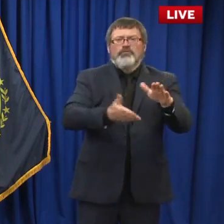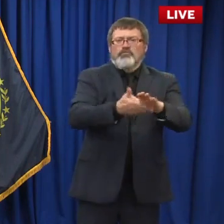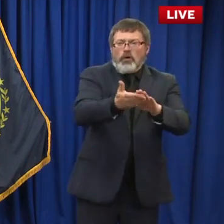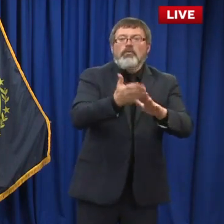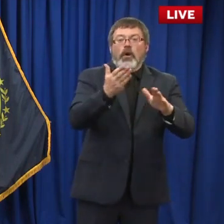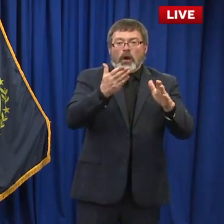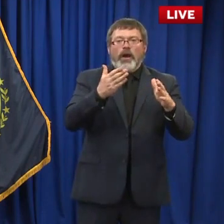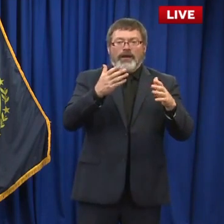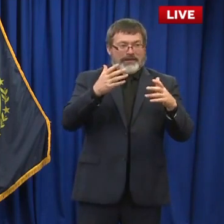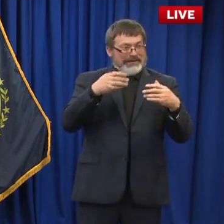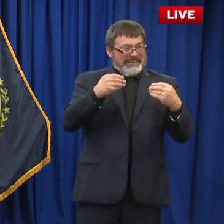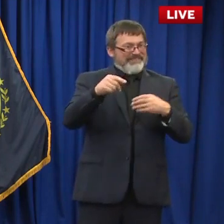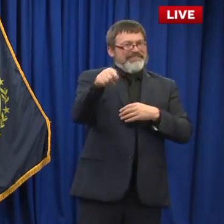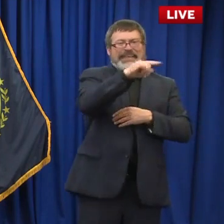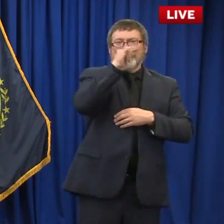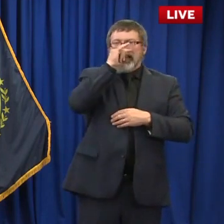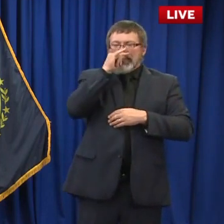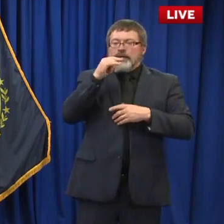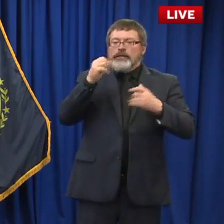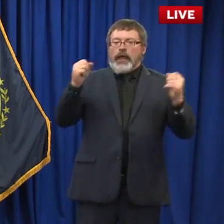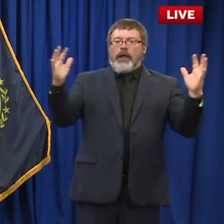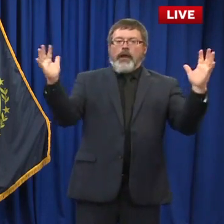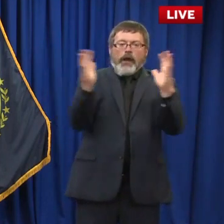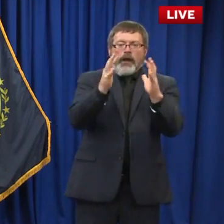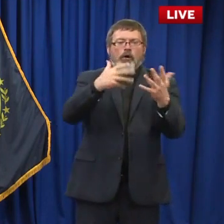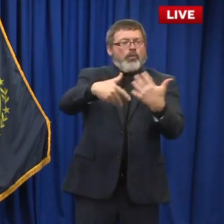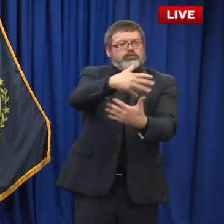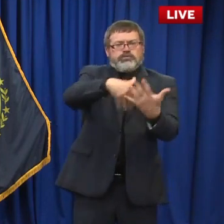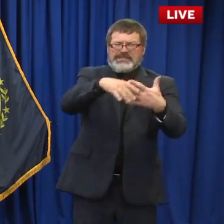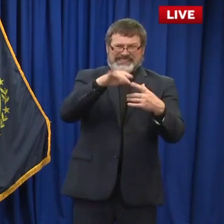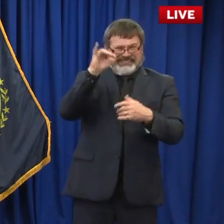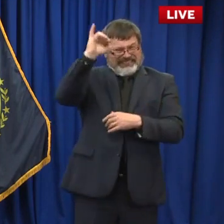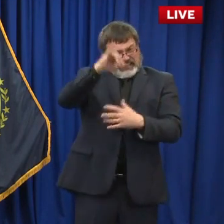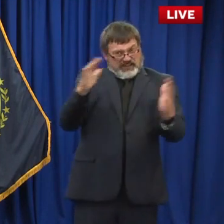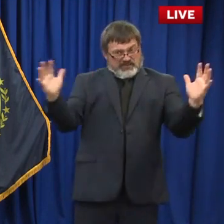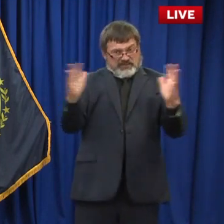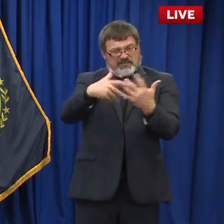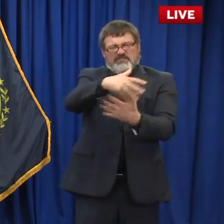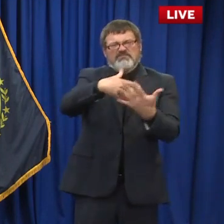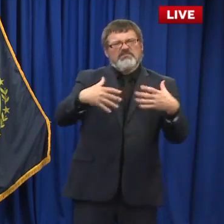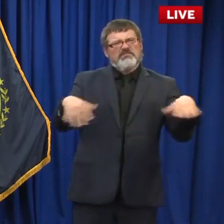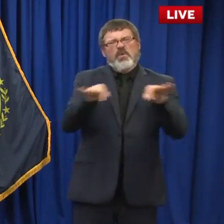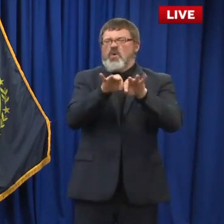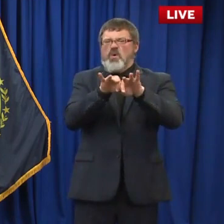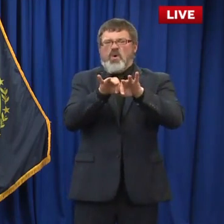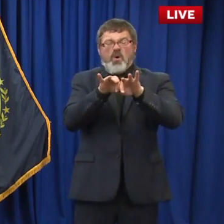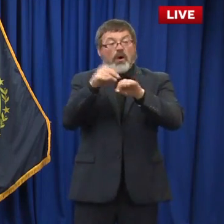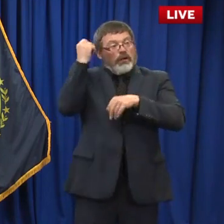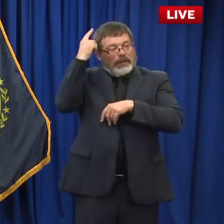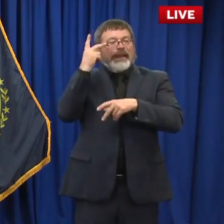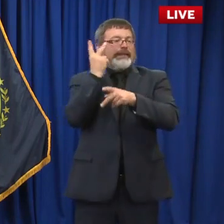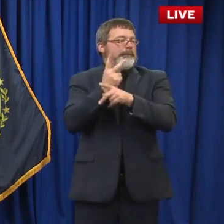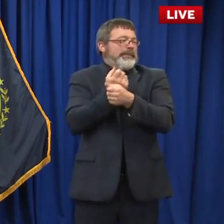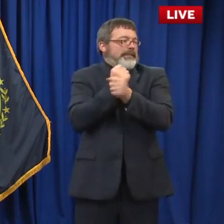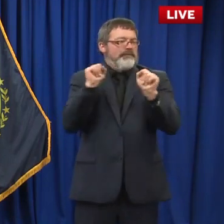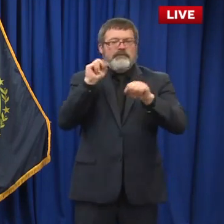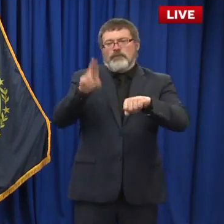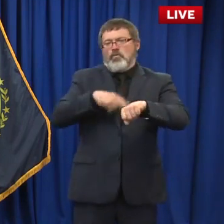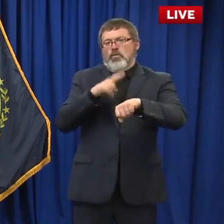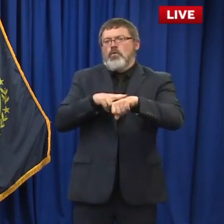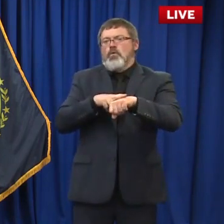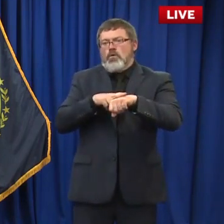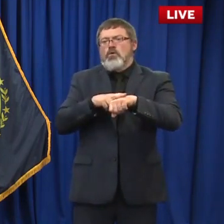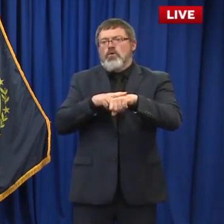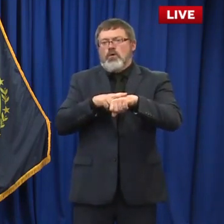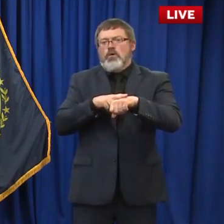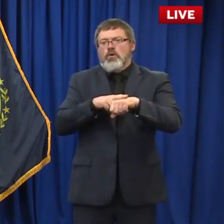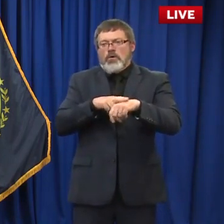ALLOW THE OPPORTUNITY, BECAUSE WE KNOW SAFE SOCIALIZATION IS SO IMPORTANT FOR OUR KIDS, ESPECIALLY AFTER ALL THE MONTHS OF REMOTE LEARNING, WE WANT TO AVOID THOSE ISSUES OF LONG-TERM